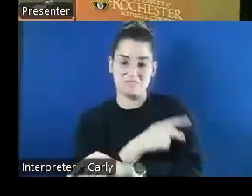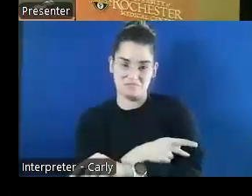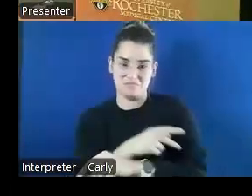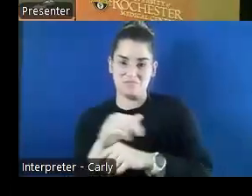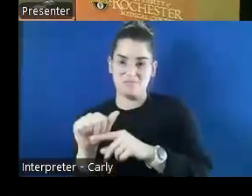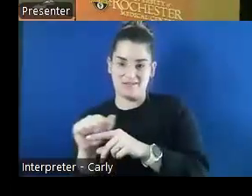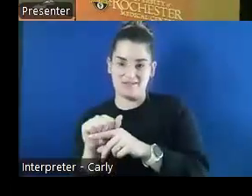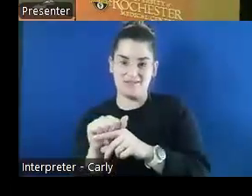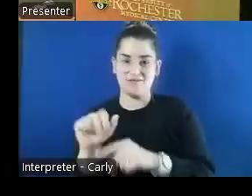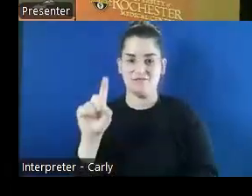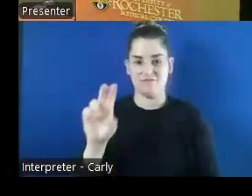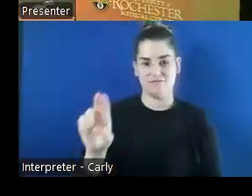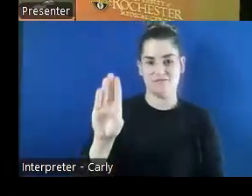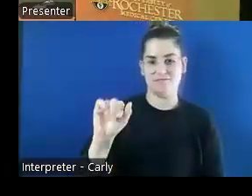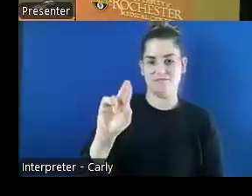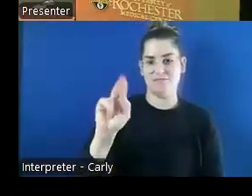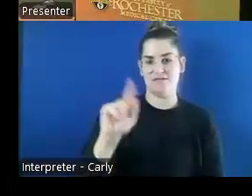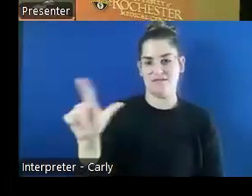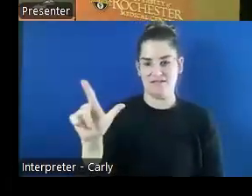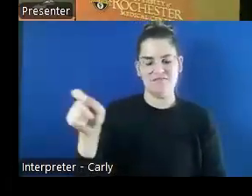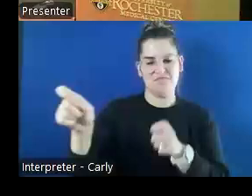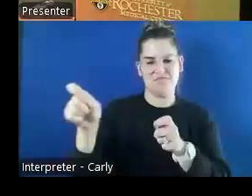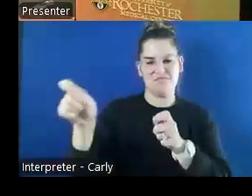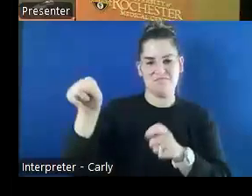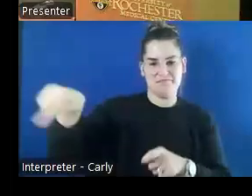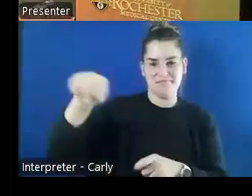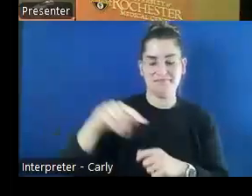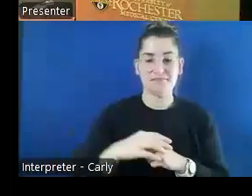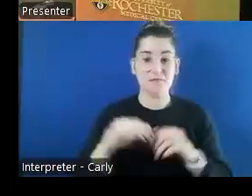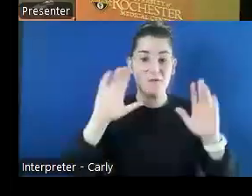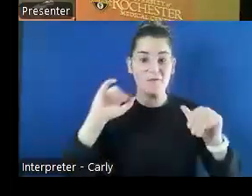director of um so we're going to hopefully this will all t together and not feel too much like